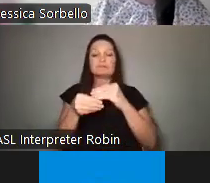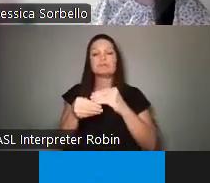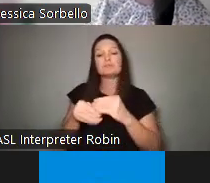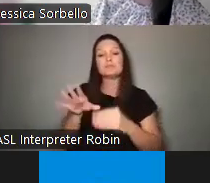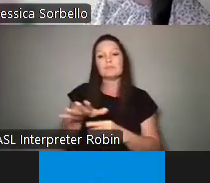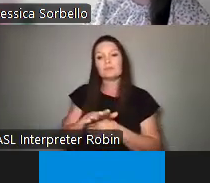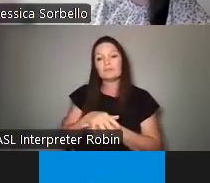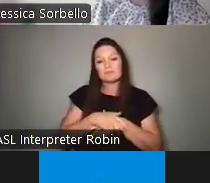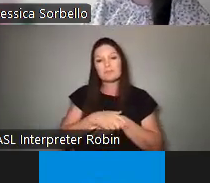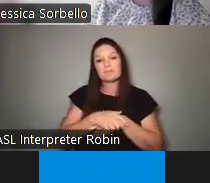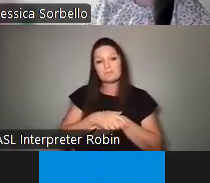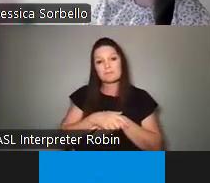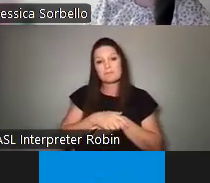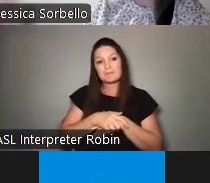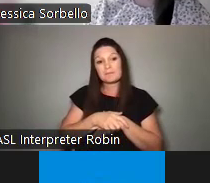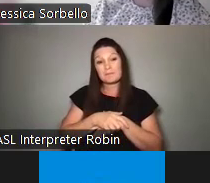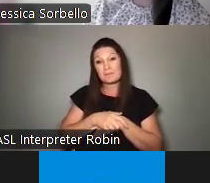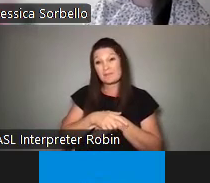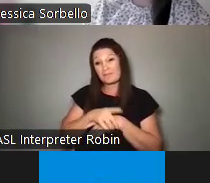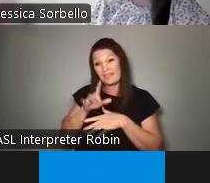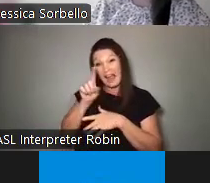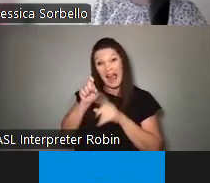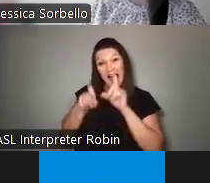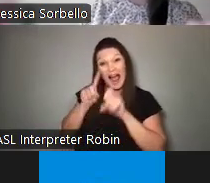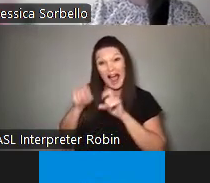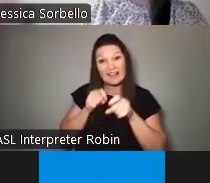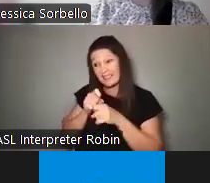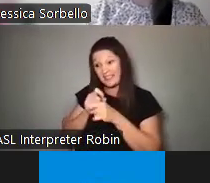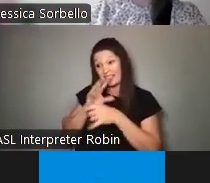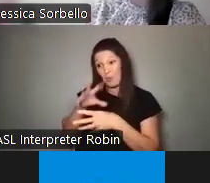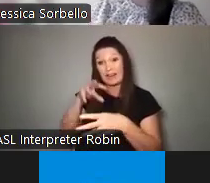restroom and someone who is a CNA those expectations are